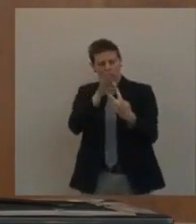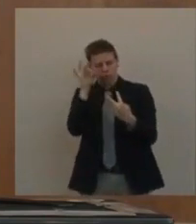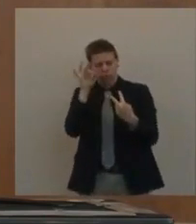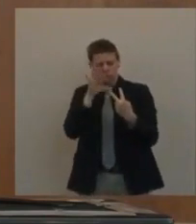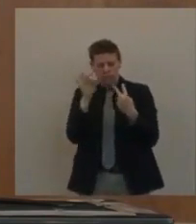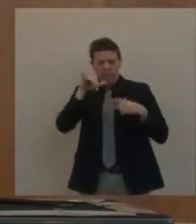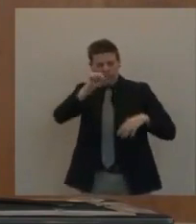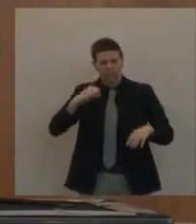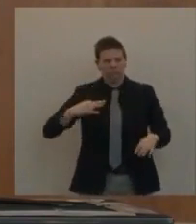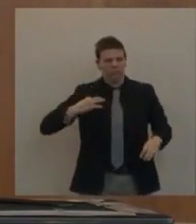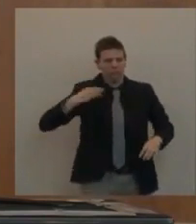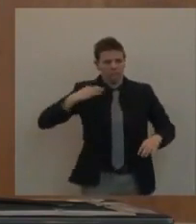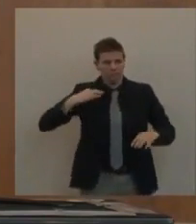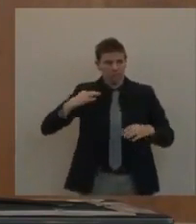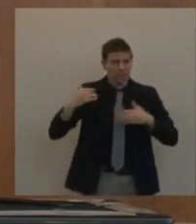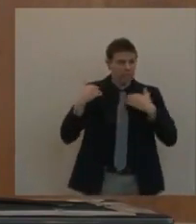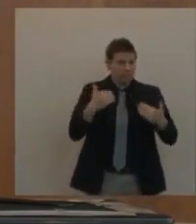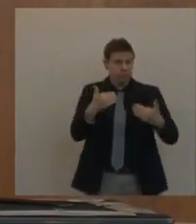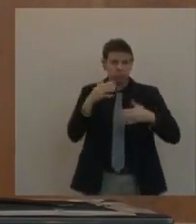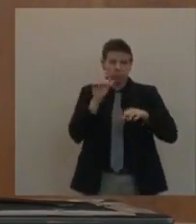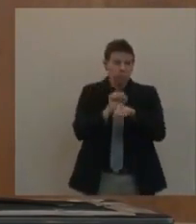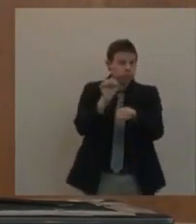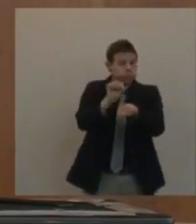ORDER, THEY ARE EXCLUDED AND EXEMPTED.